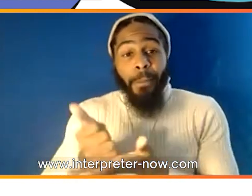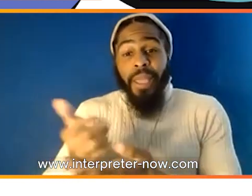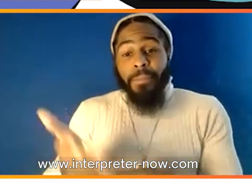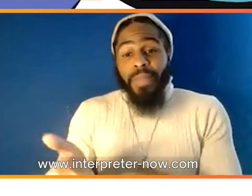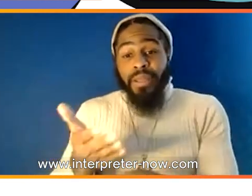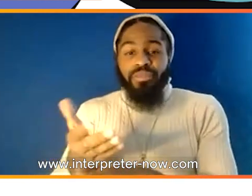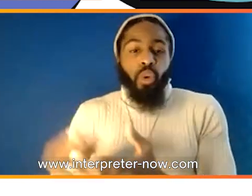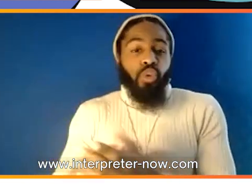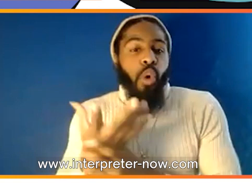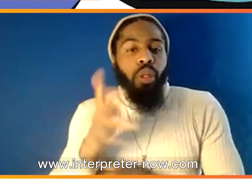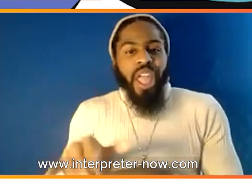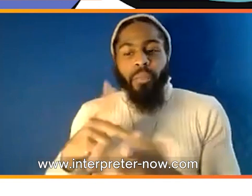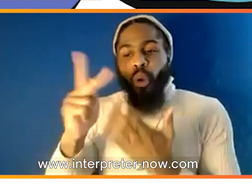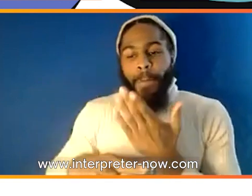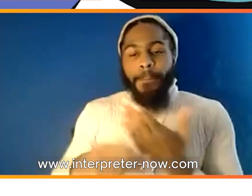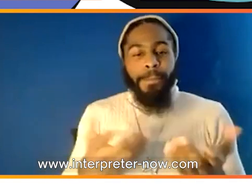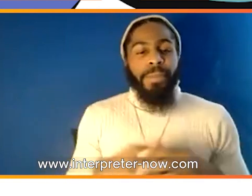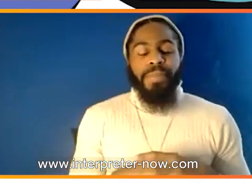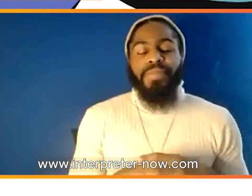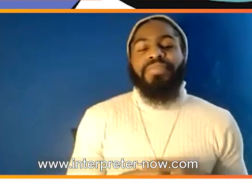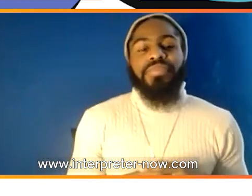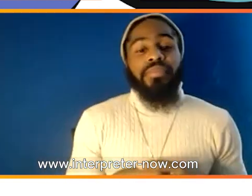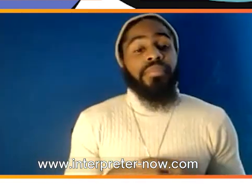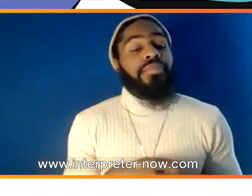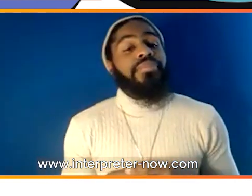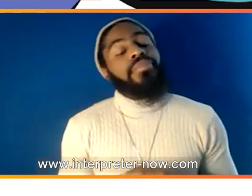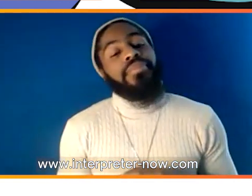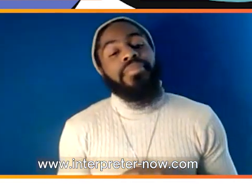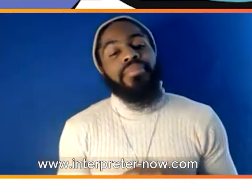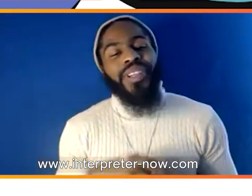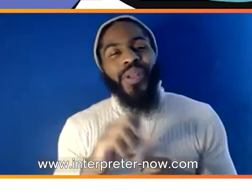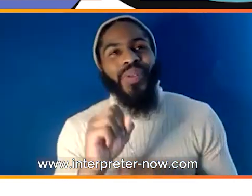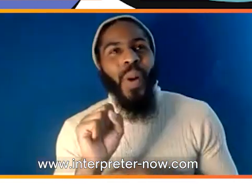Fantastic. So maybe we could talk a little bit about, one, I think a lot is